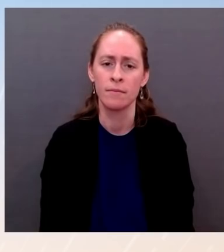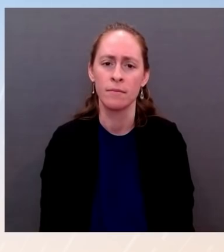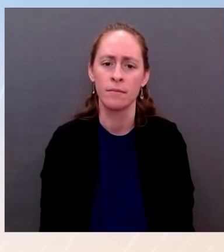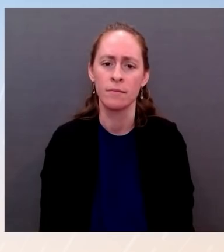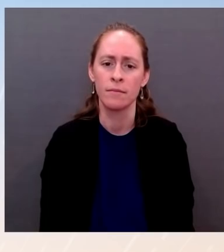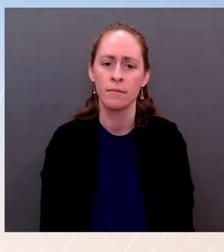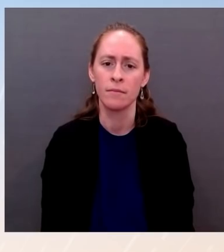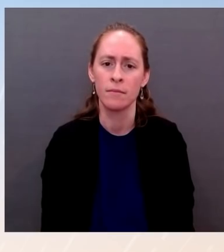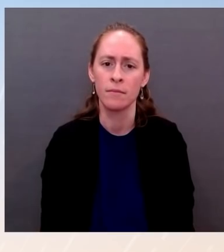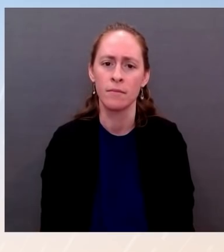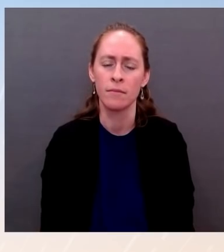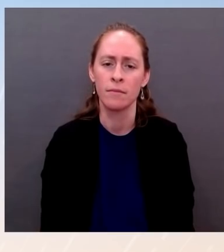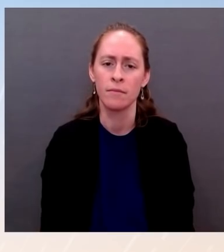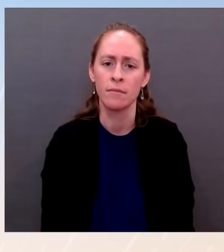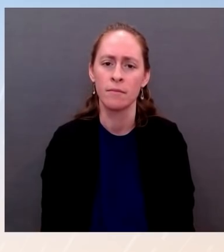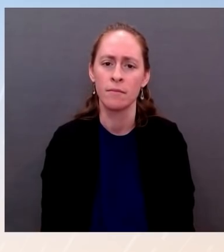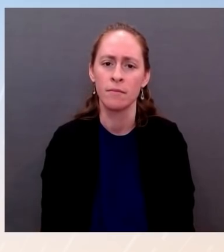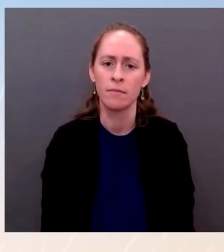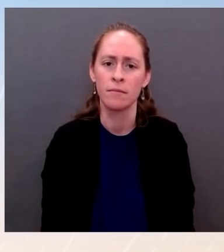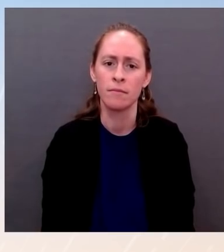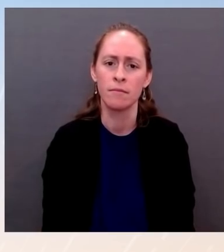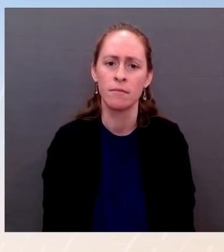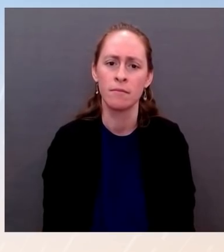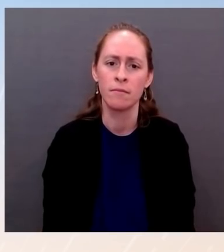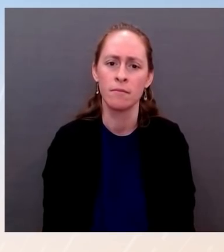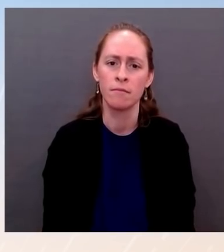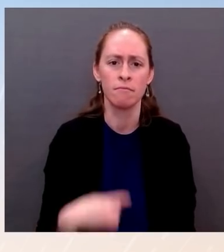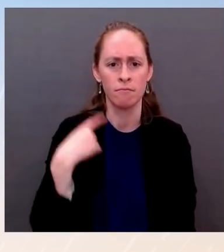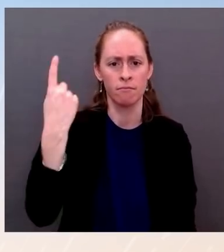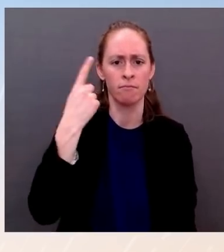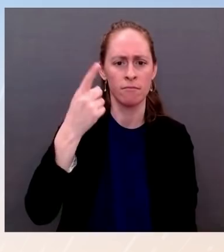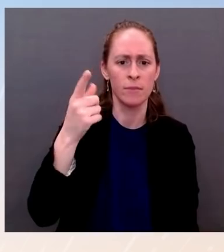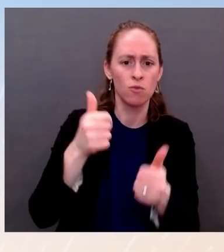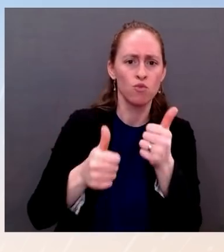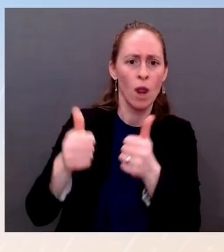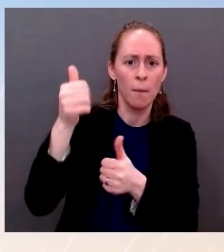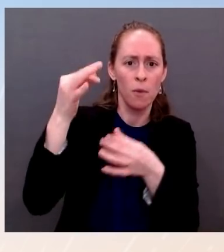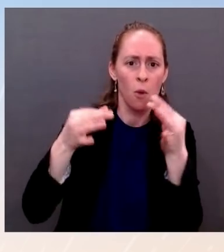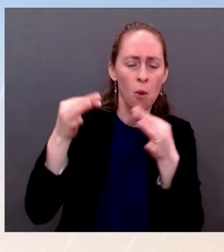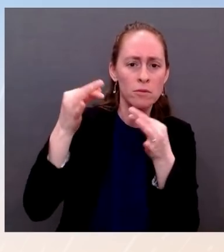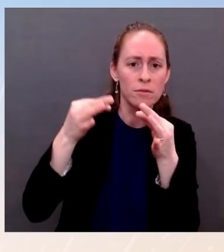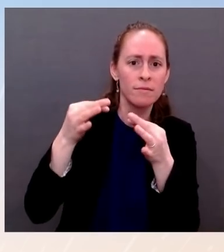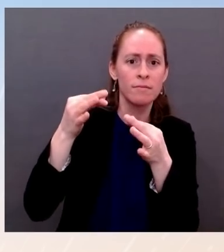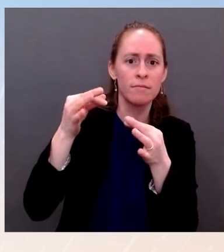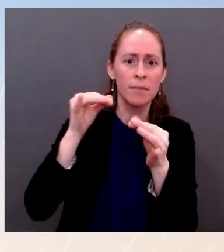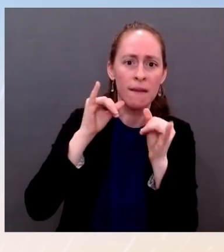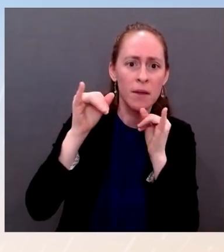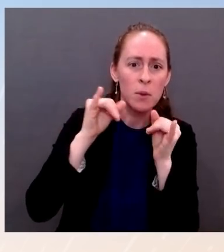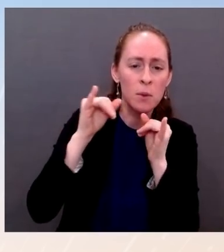could begin as early as next week, does he have in mind how many he wants to interview? Is it just a few?